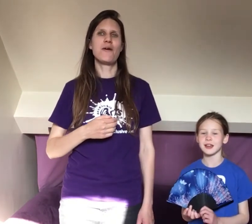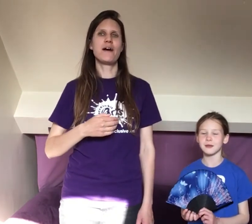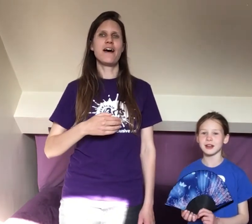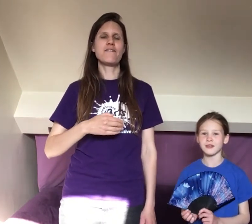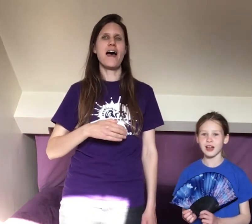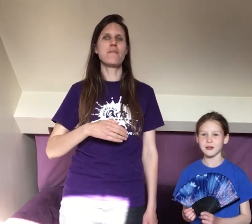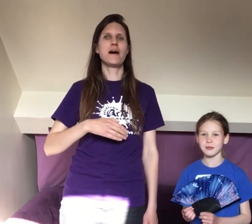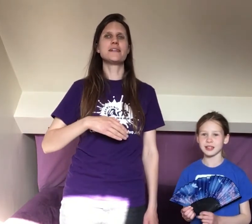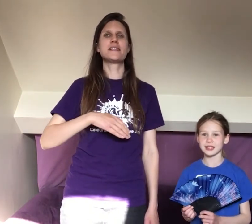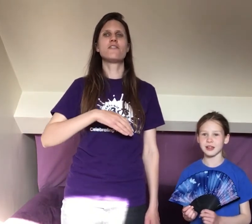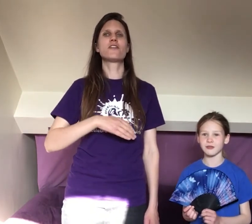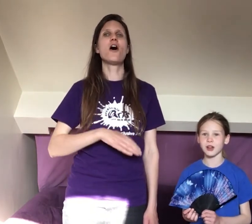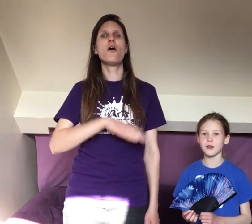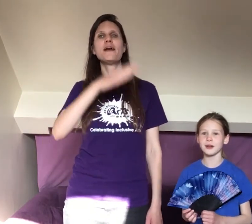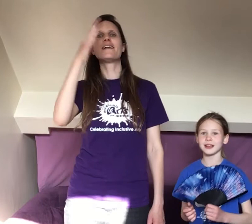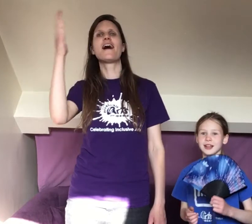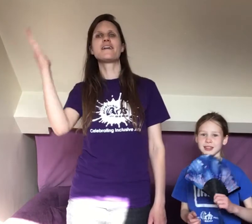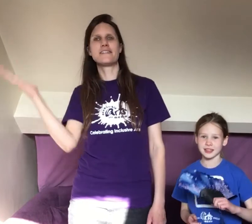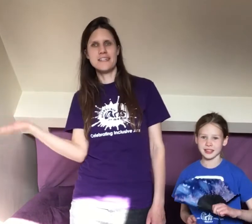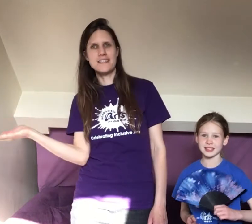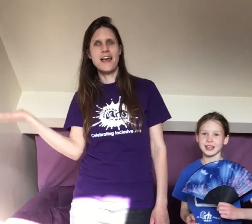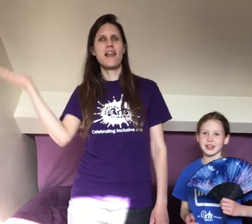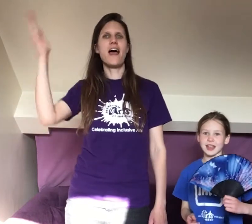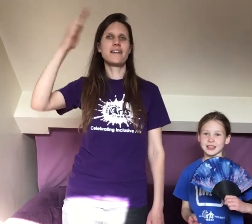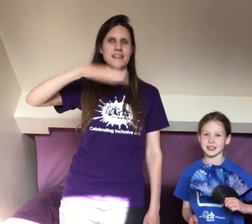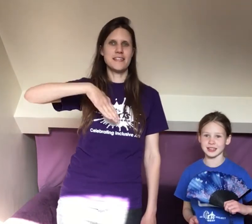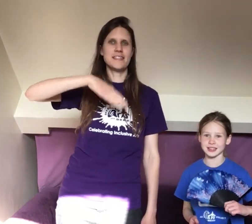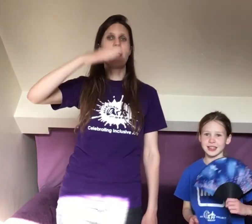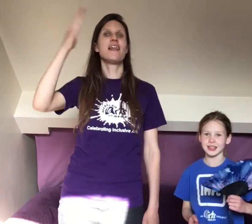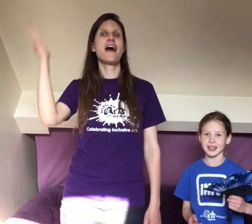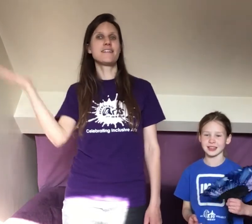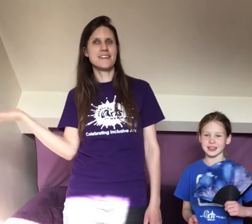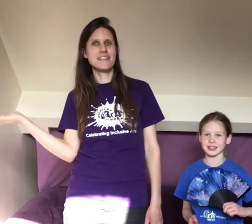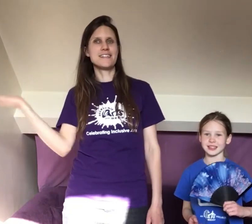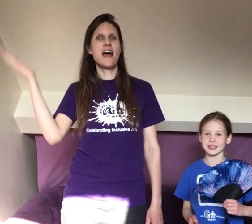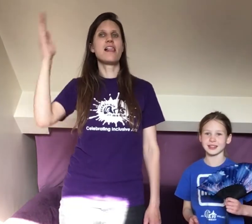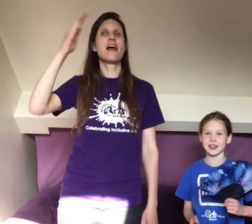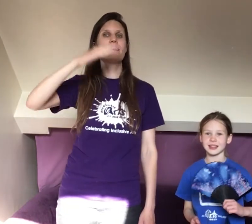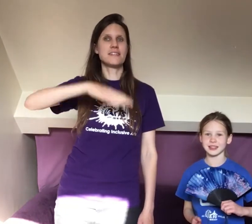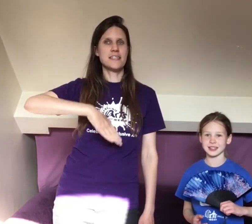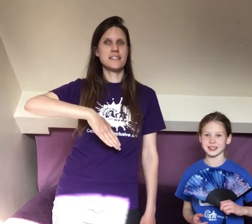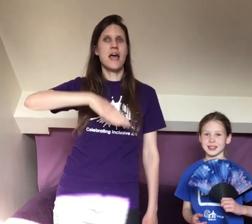when I found myself going like this, like this, like this, like this.